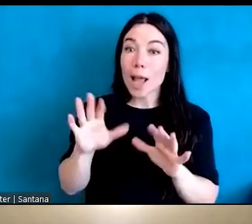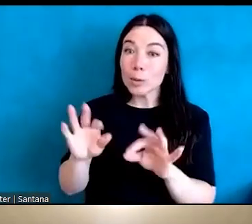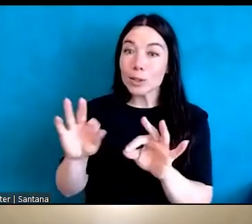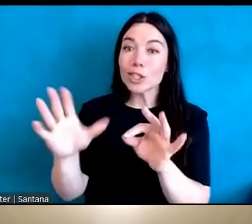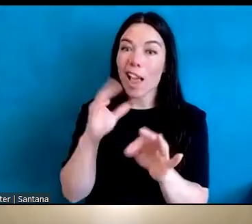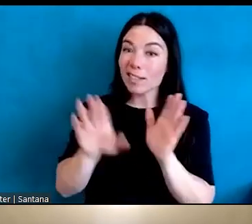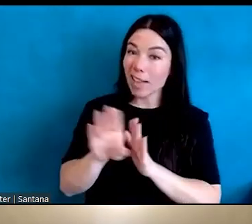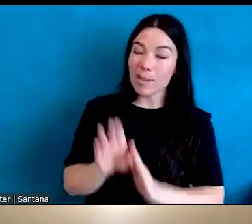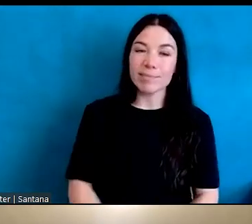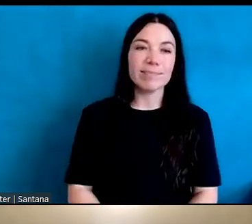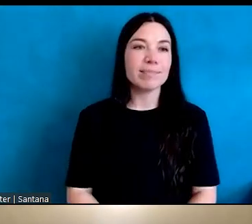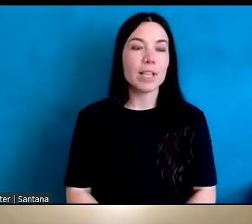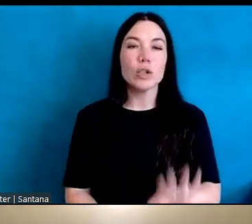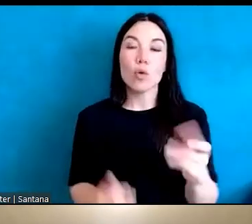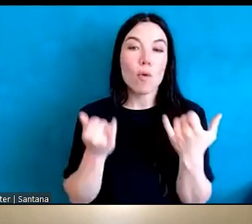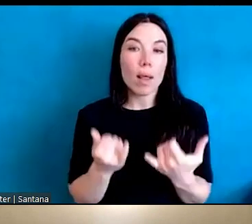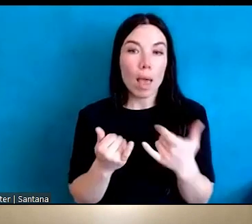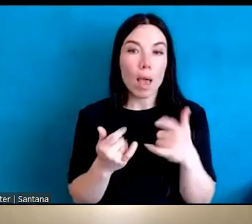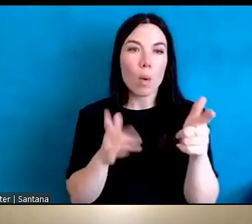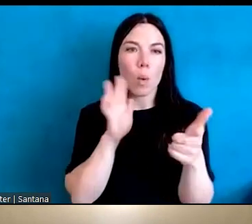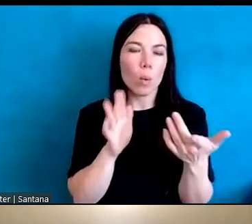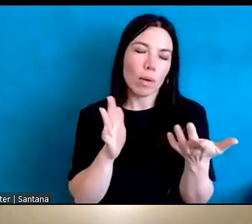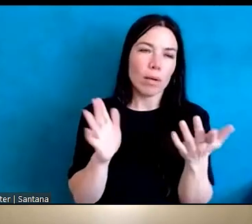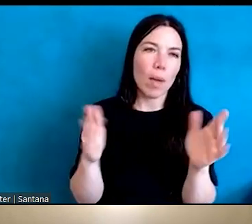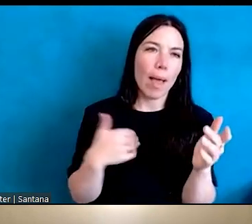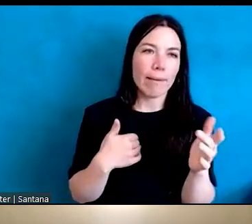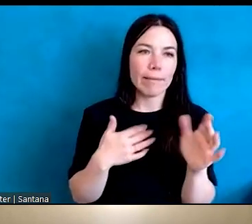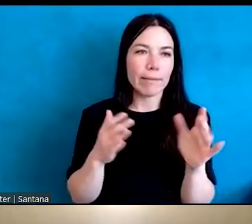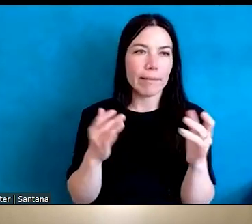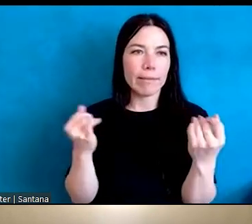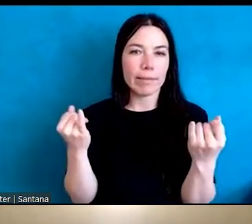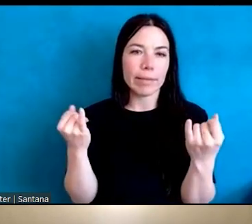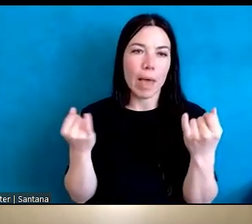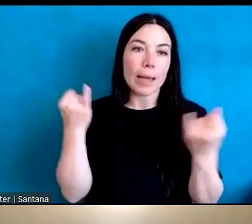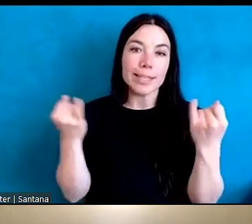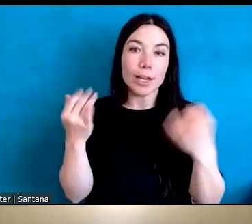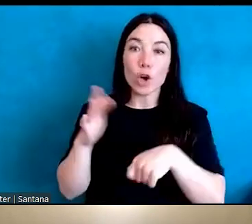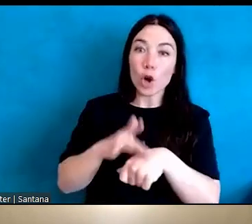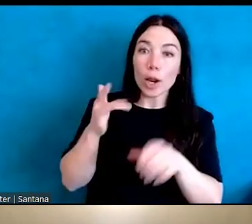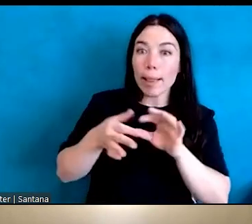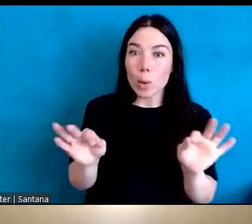In this case, if we take the idea that early language and early support for language